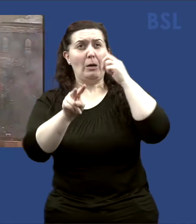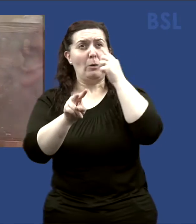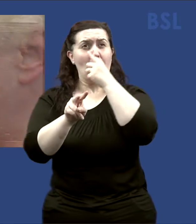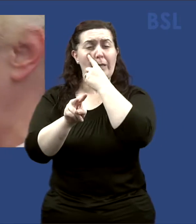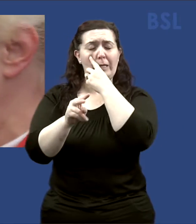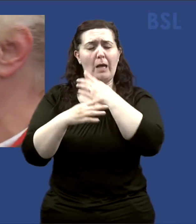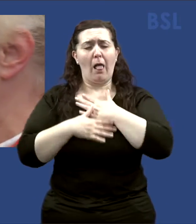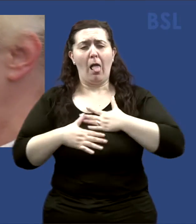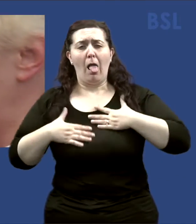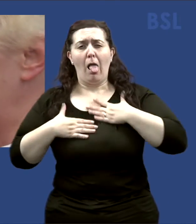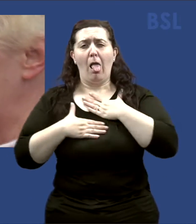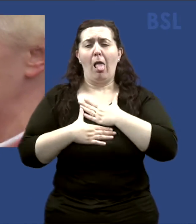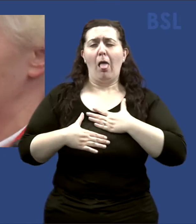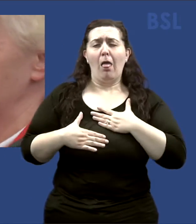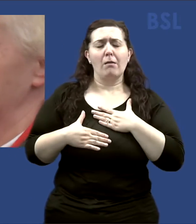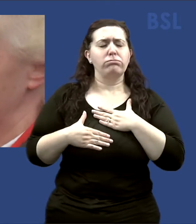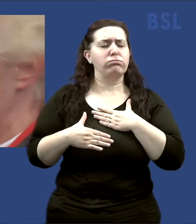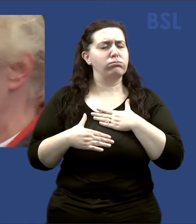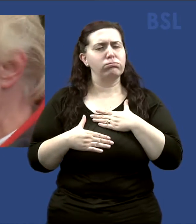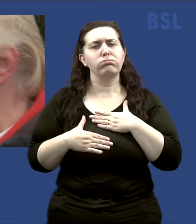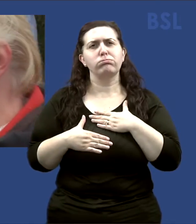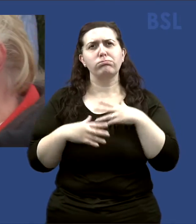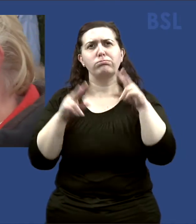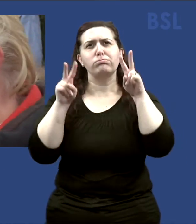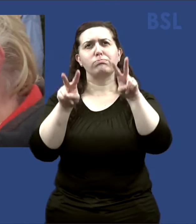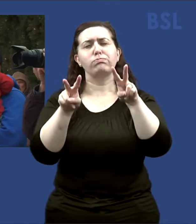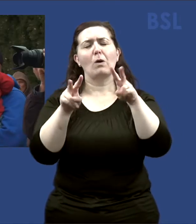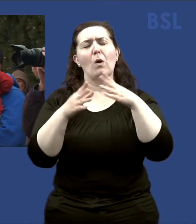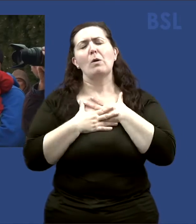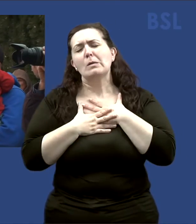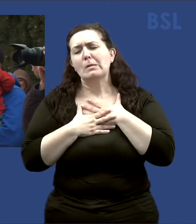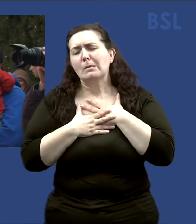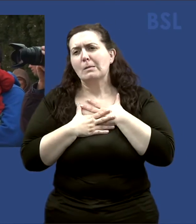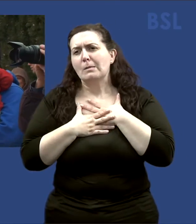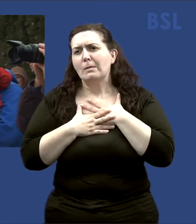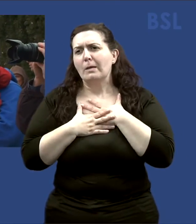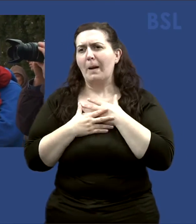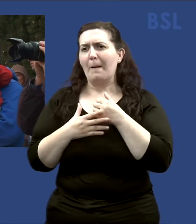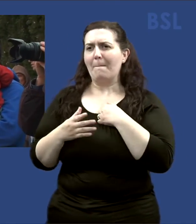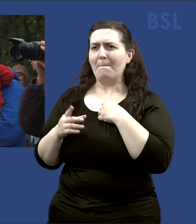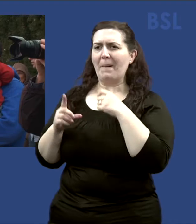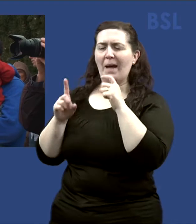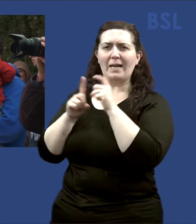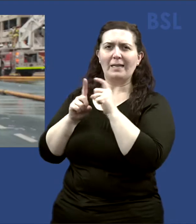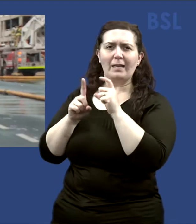And for tearful witnesses to the blaze, finding it so very difficult to watch.